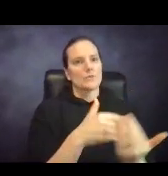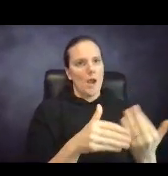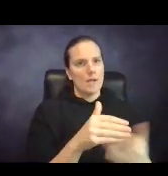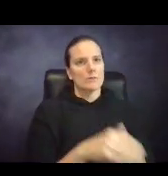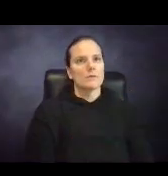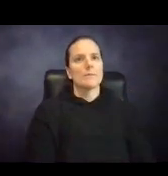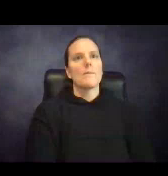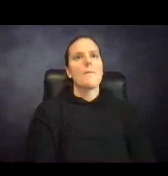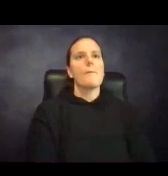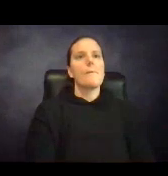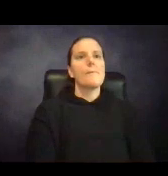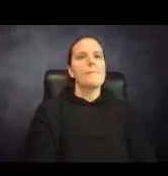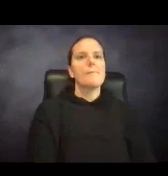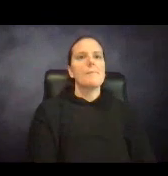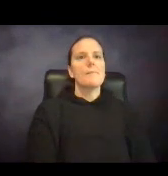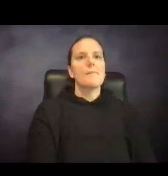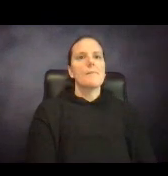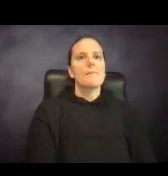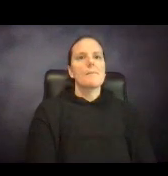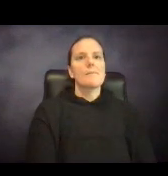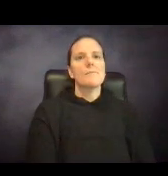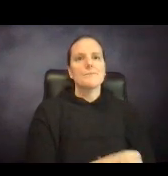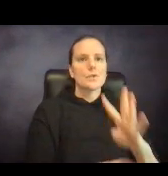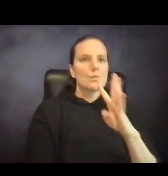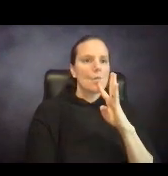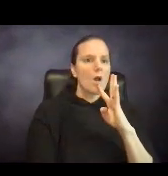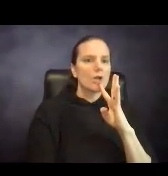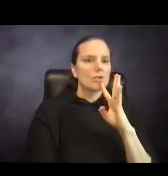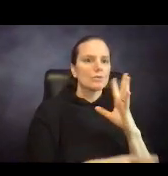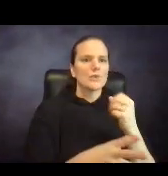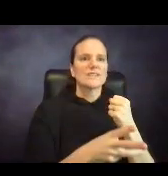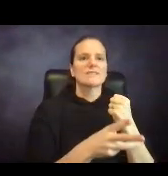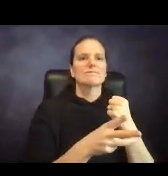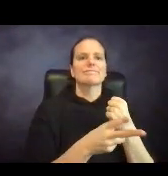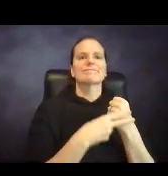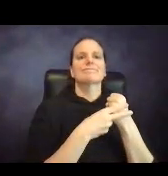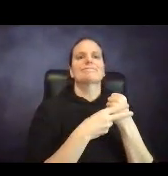And then water retention and bloating, testosterone efficiency, obvious ones,